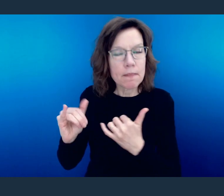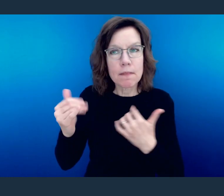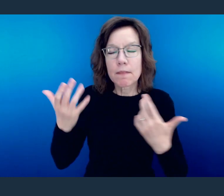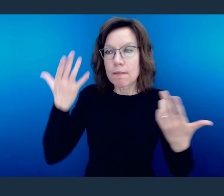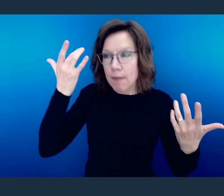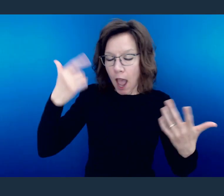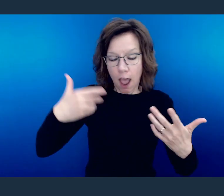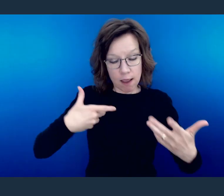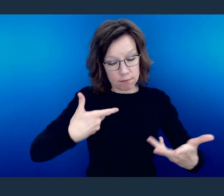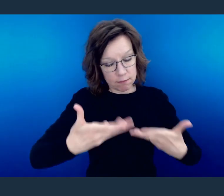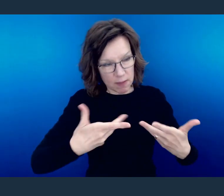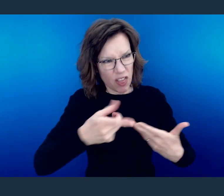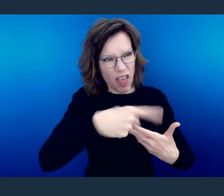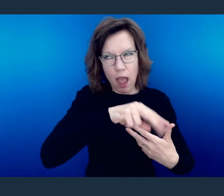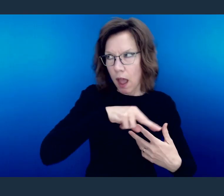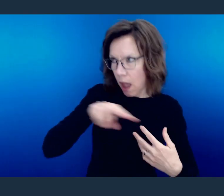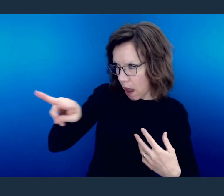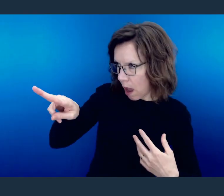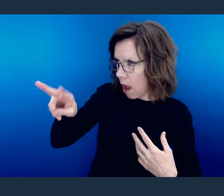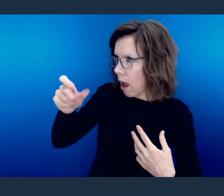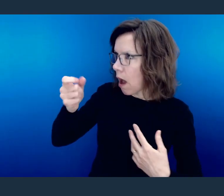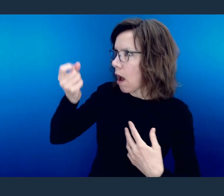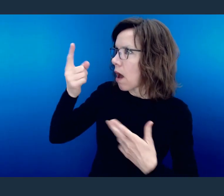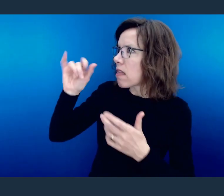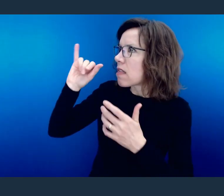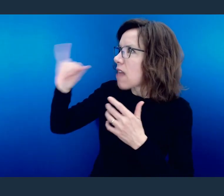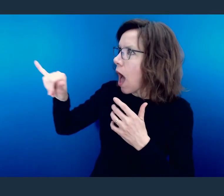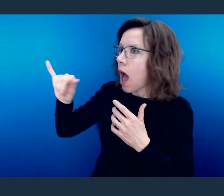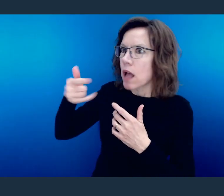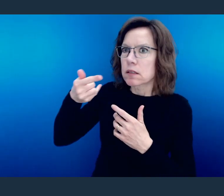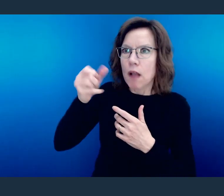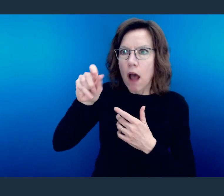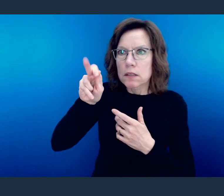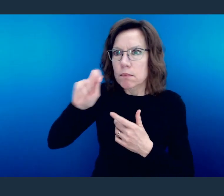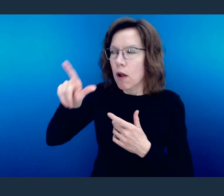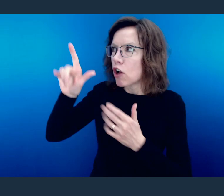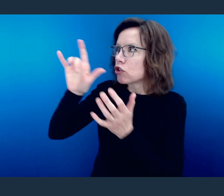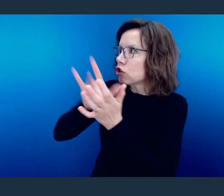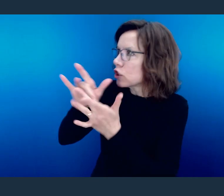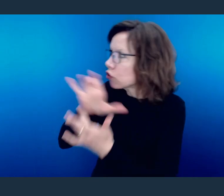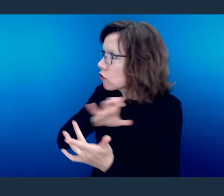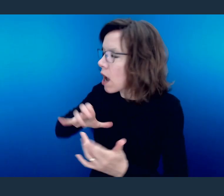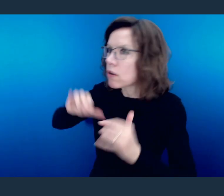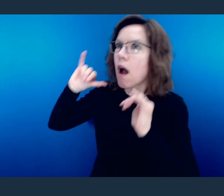by us in order that they might understand the truth of the gospel of Jesus Christ.